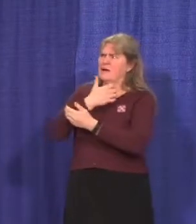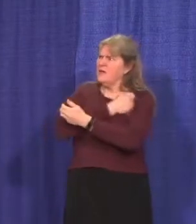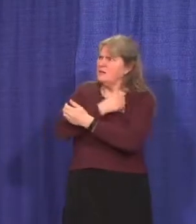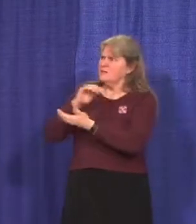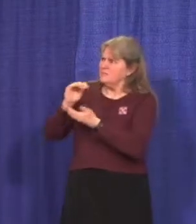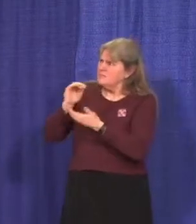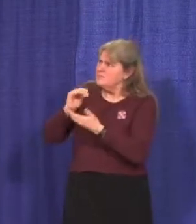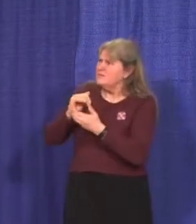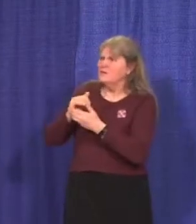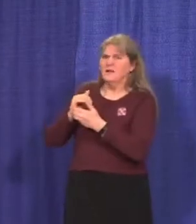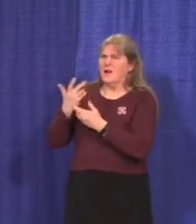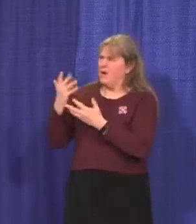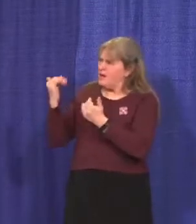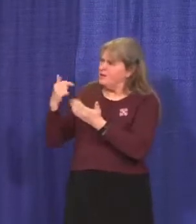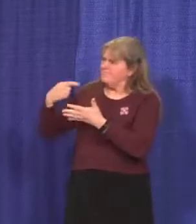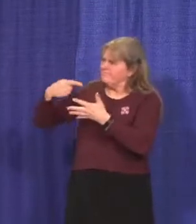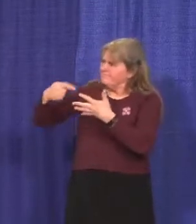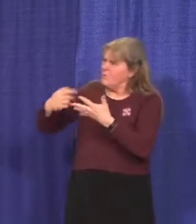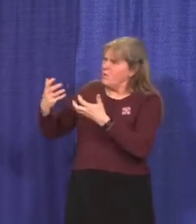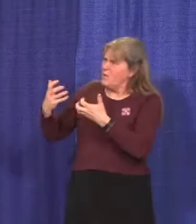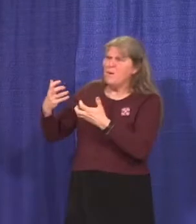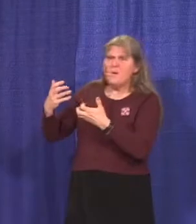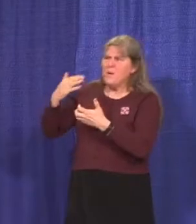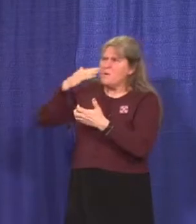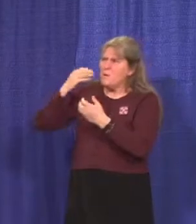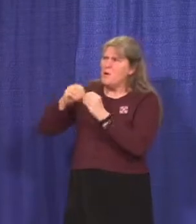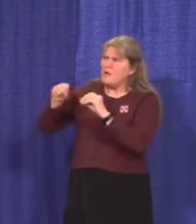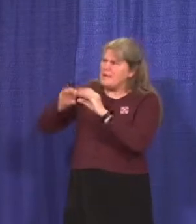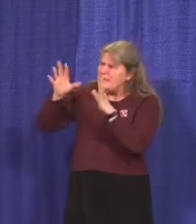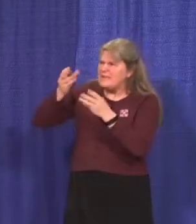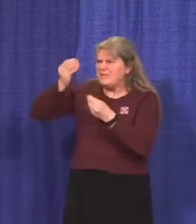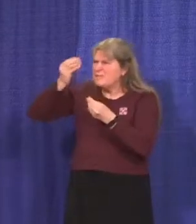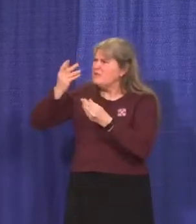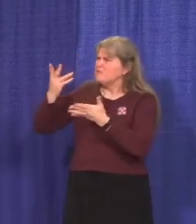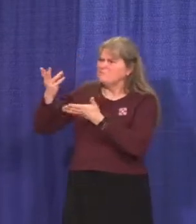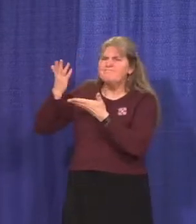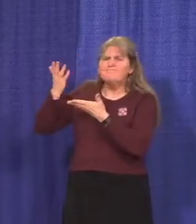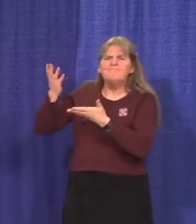wanting to know more certainty so those conversations continued